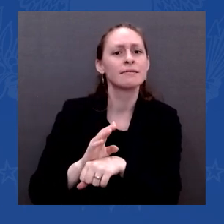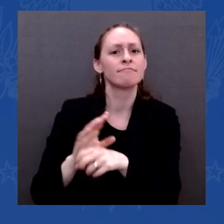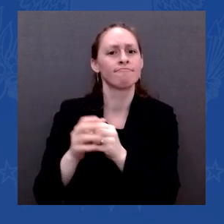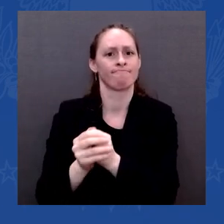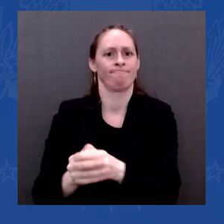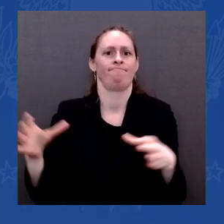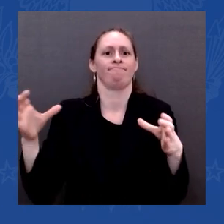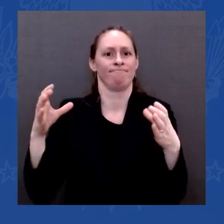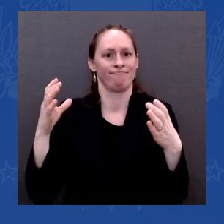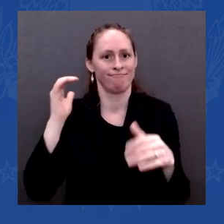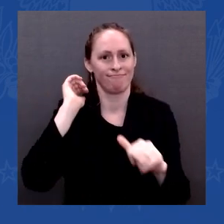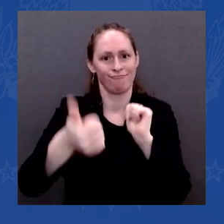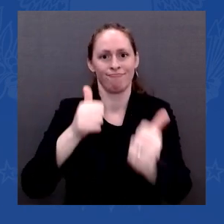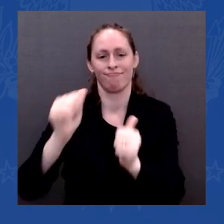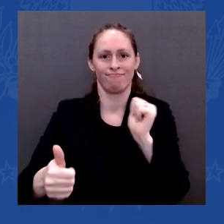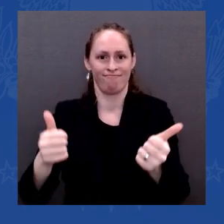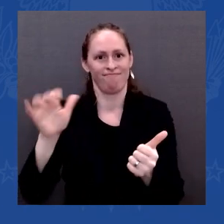why are people fighting to open businesses?